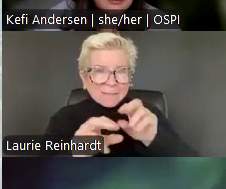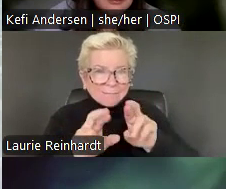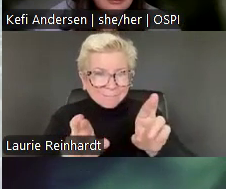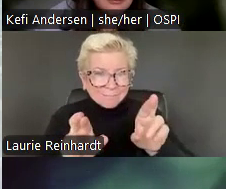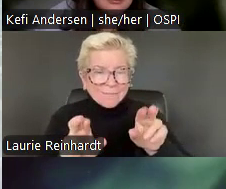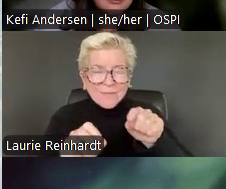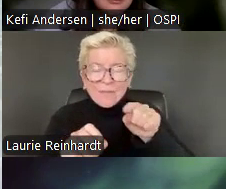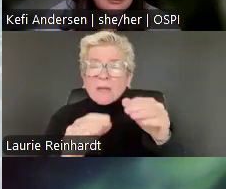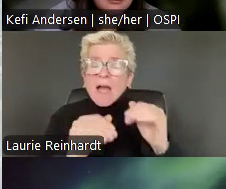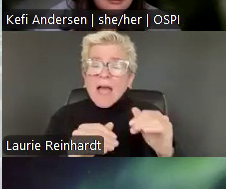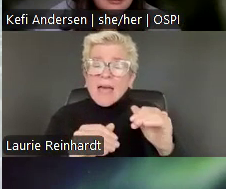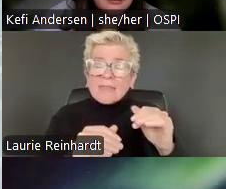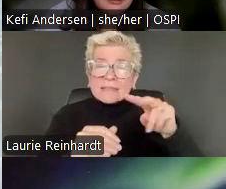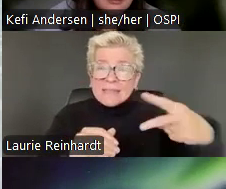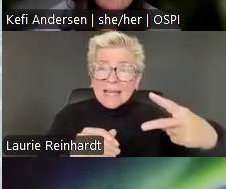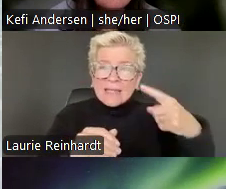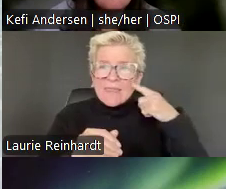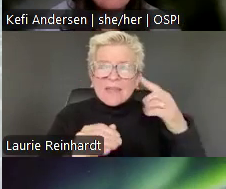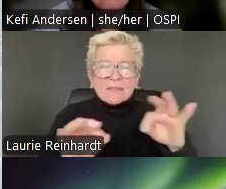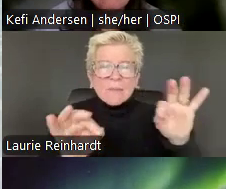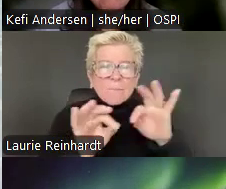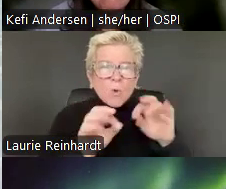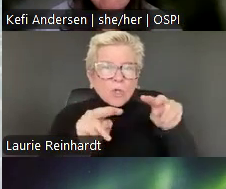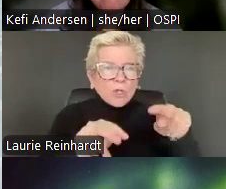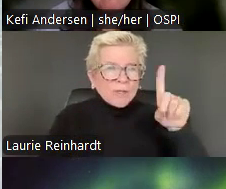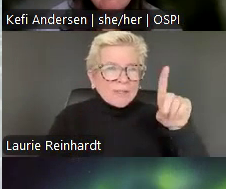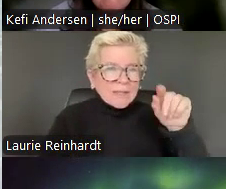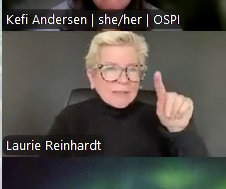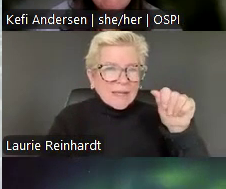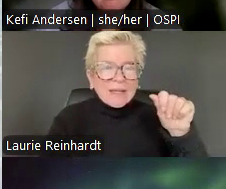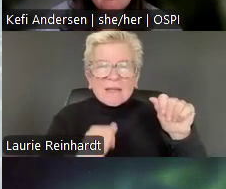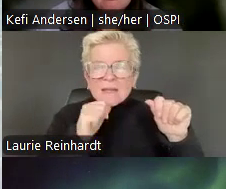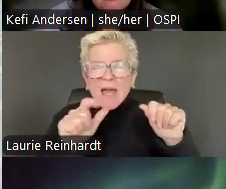it's really important to look at data, so not just focusing on students with IEPs, but look at like